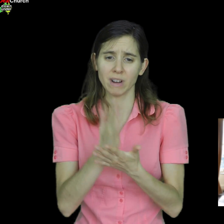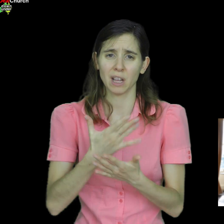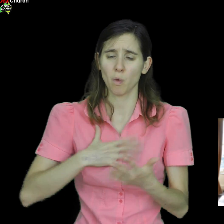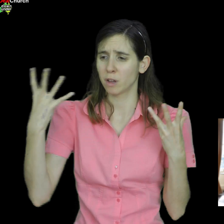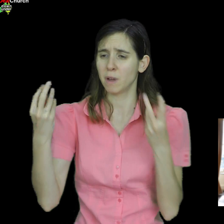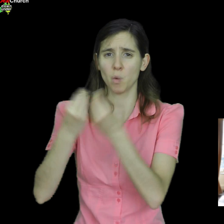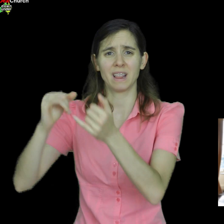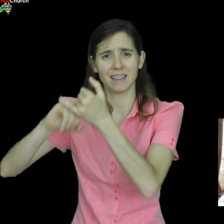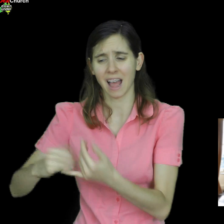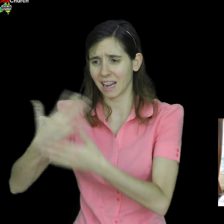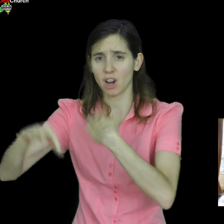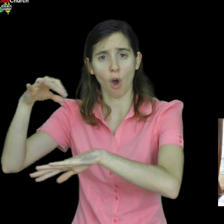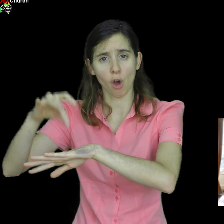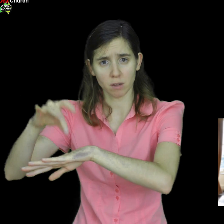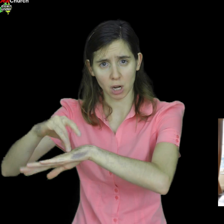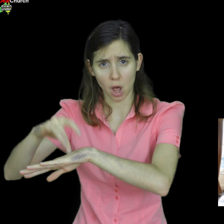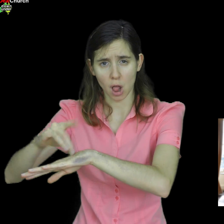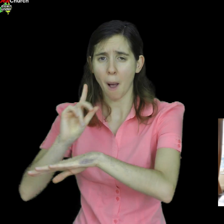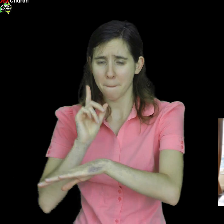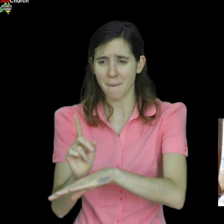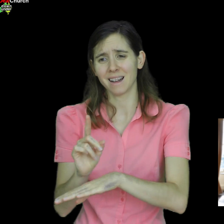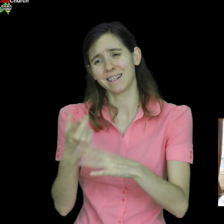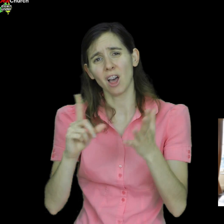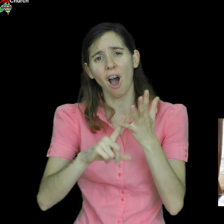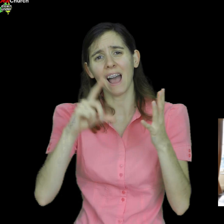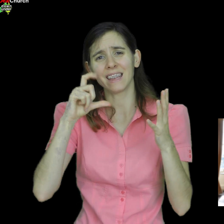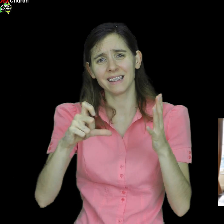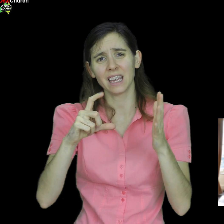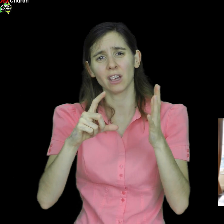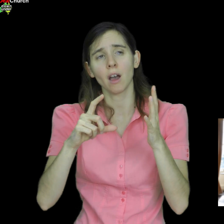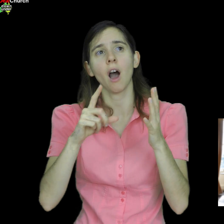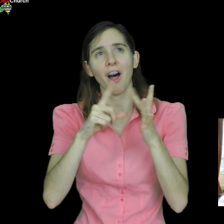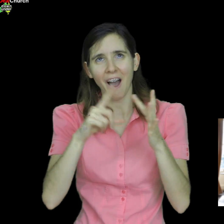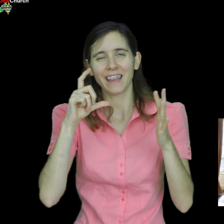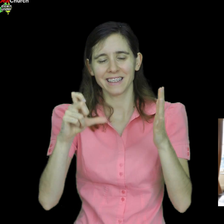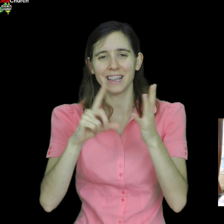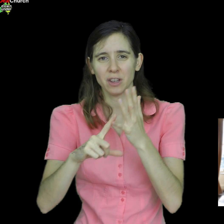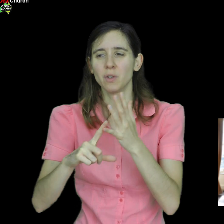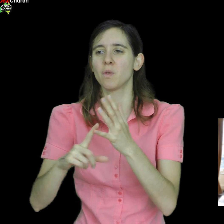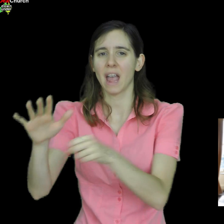his son's side in the hospital, but the ICU department made it clear that only one